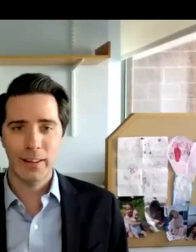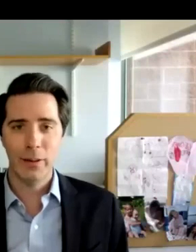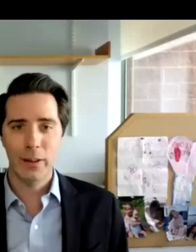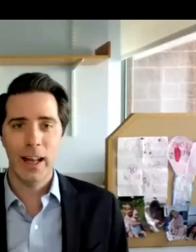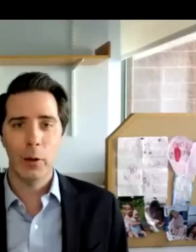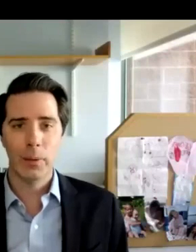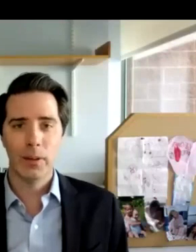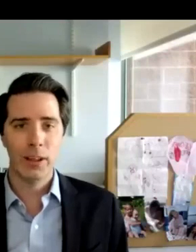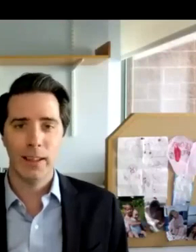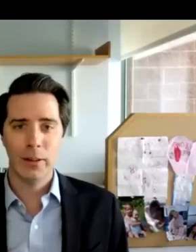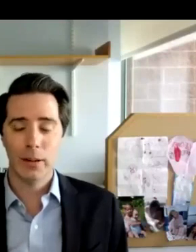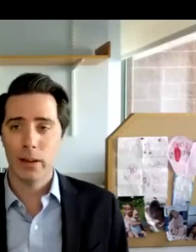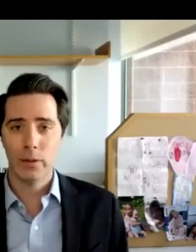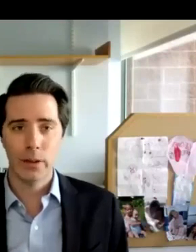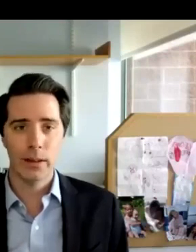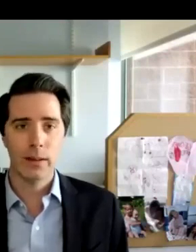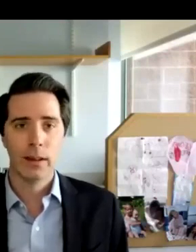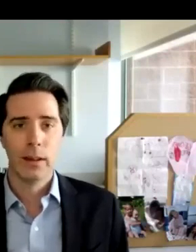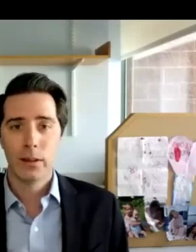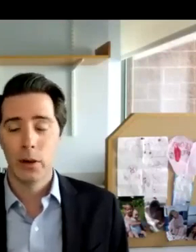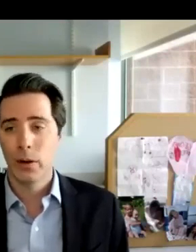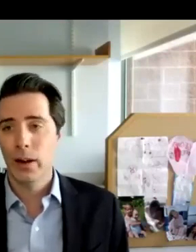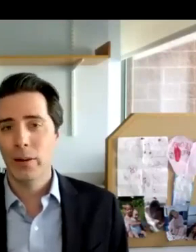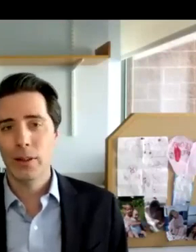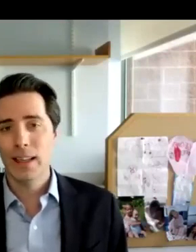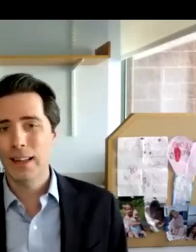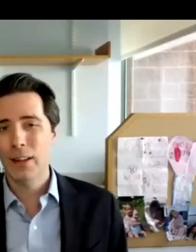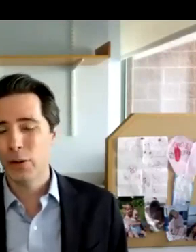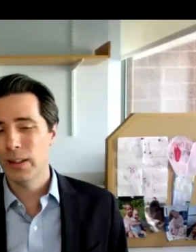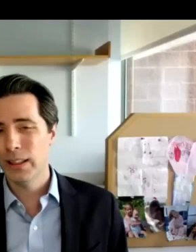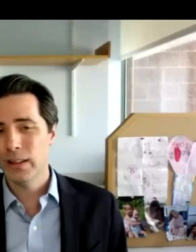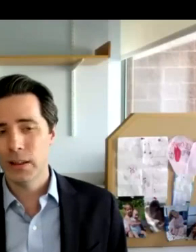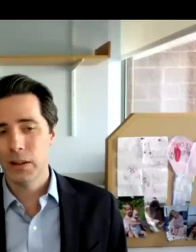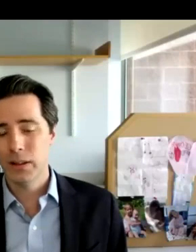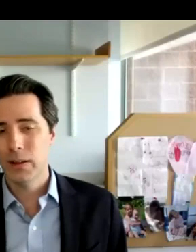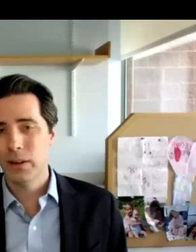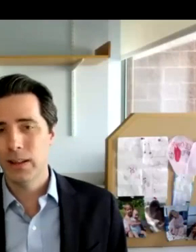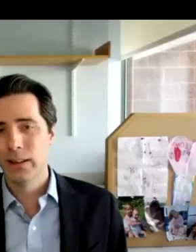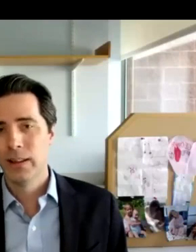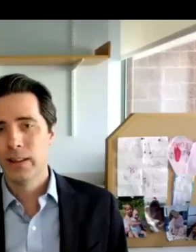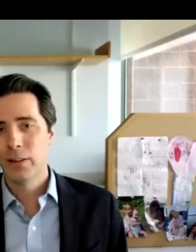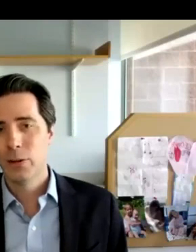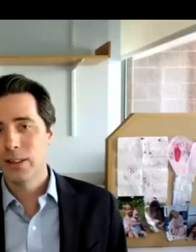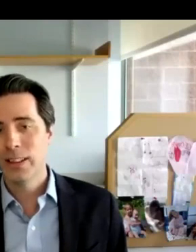cyclovir to help genetic hearing loss for instance so I would say even if you